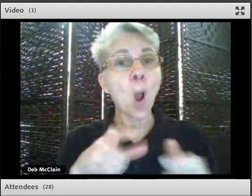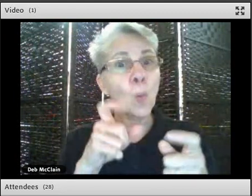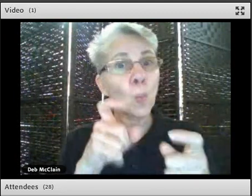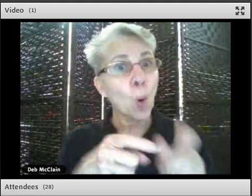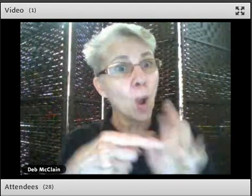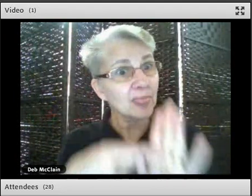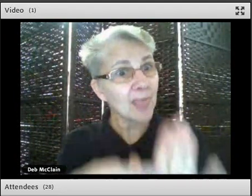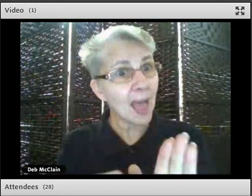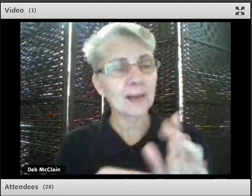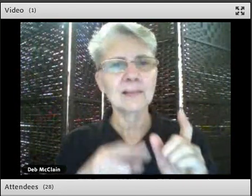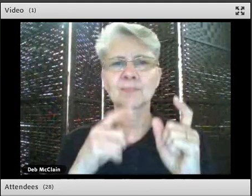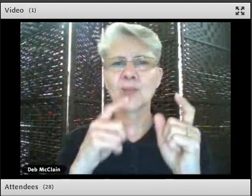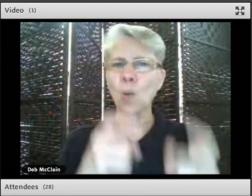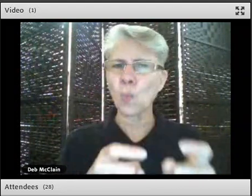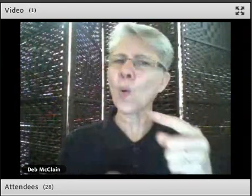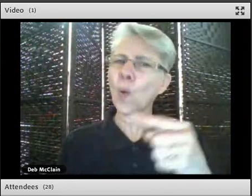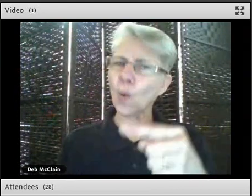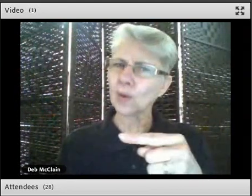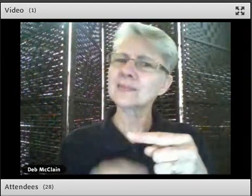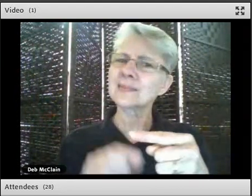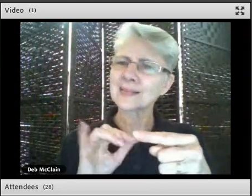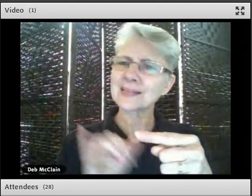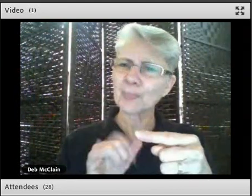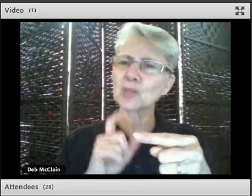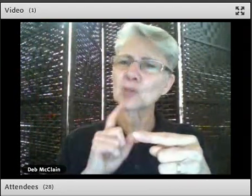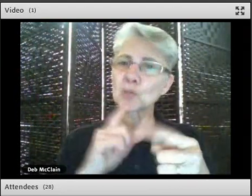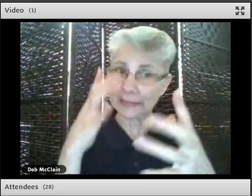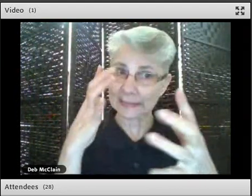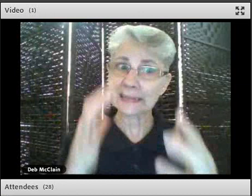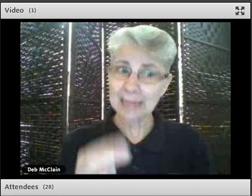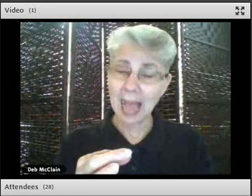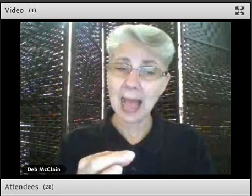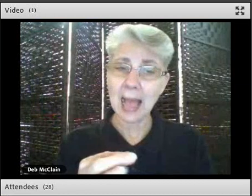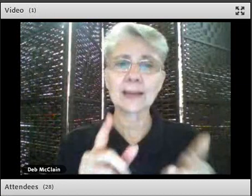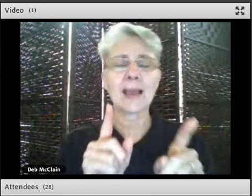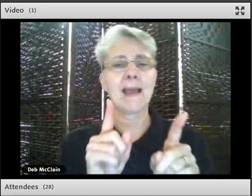which ones are important for your users, because there are tons of awards,